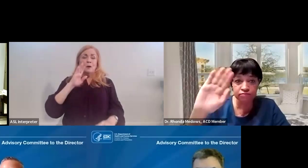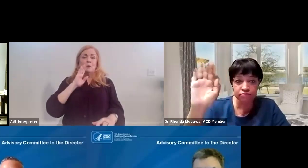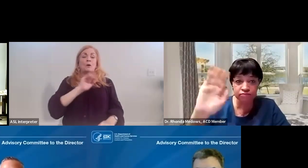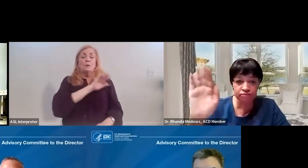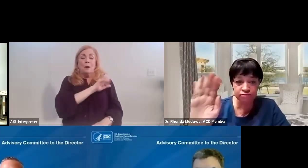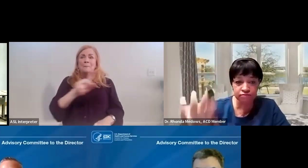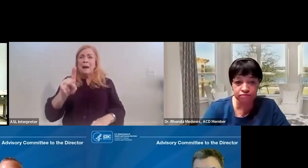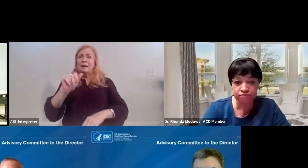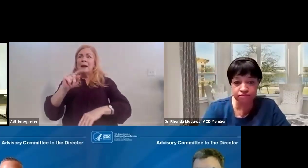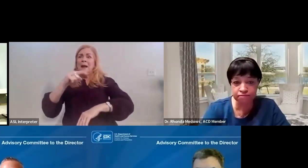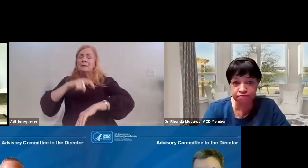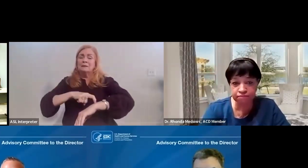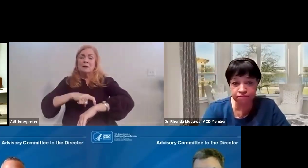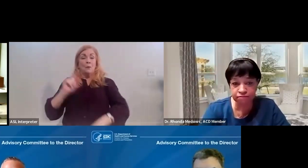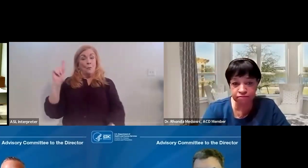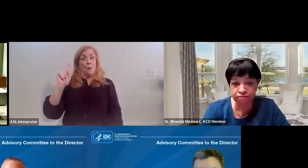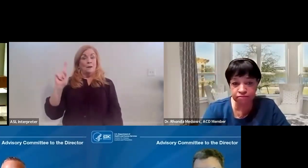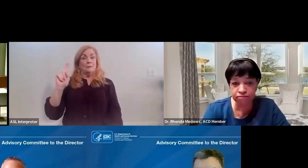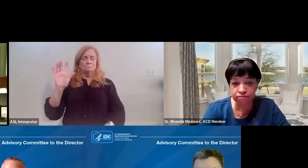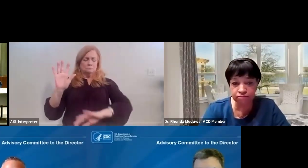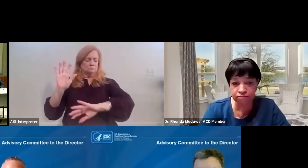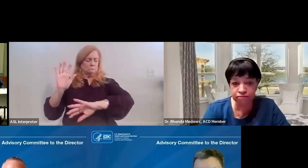Appreciate you being here. And lunch is our next door.